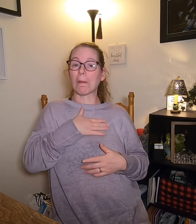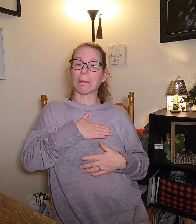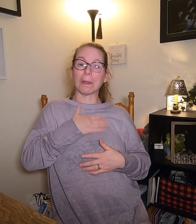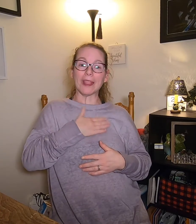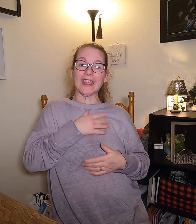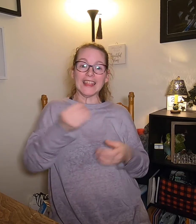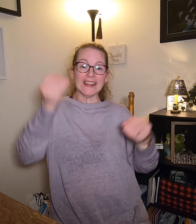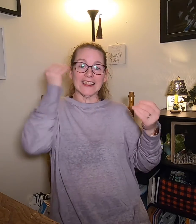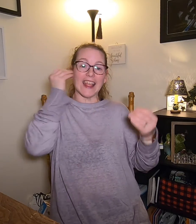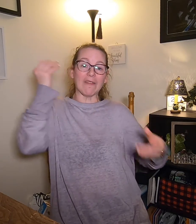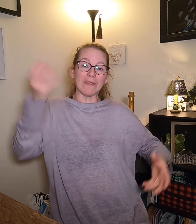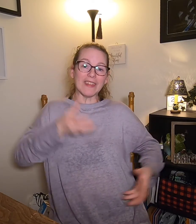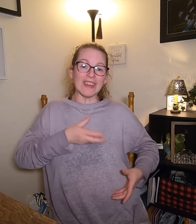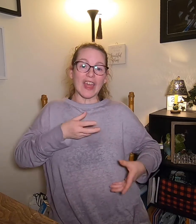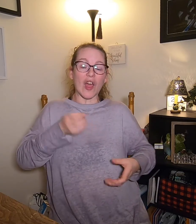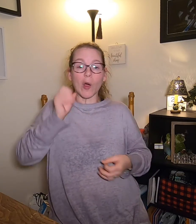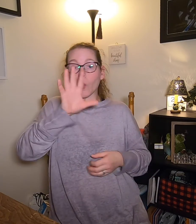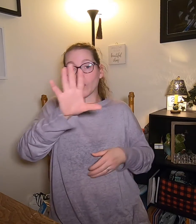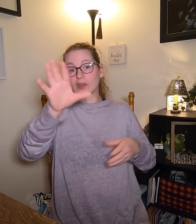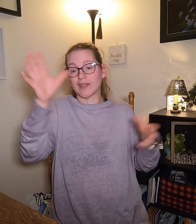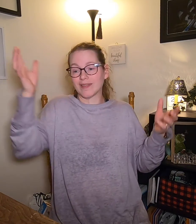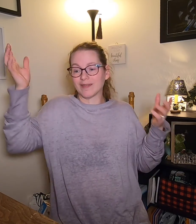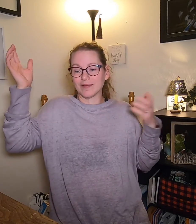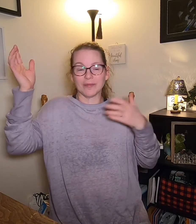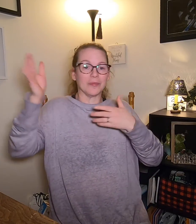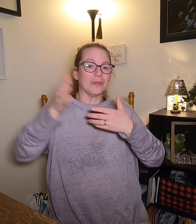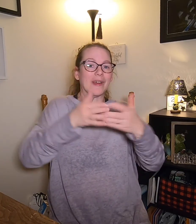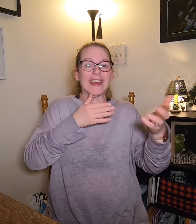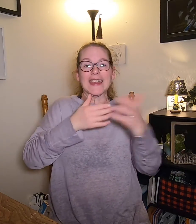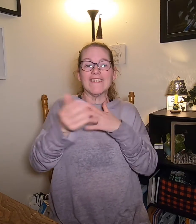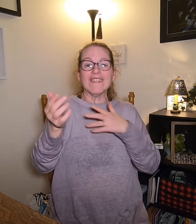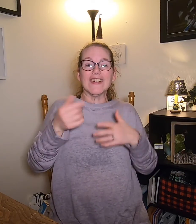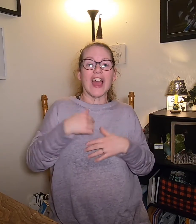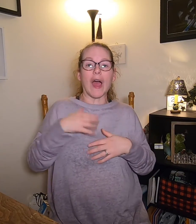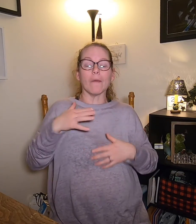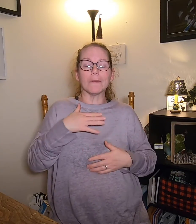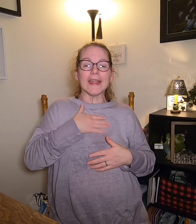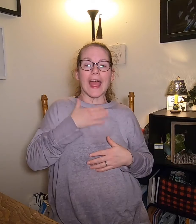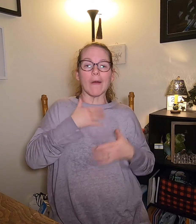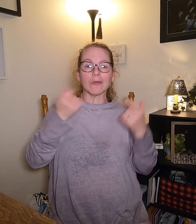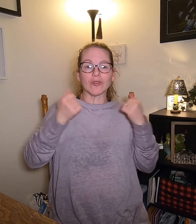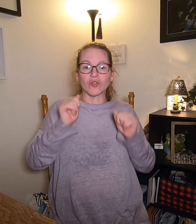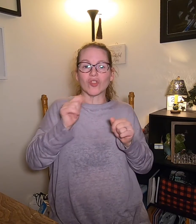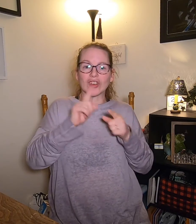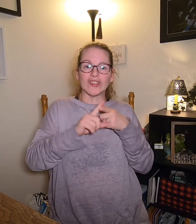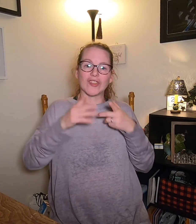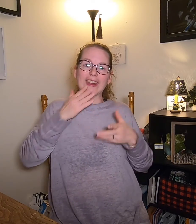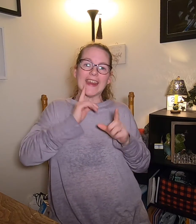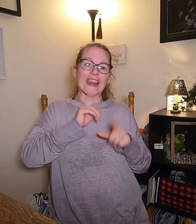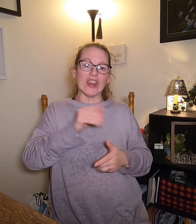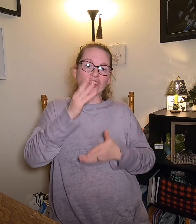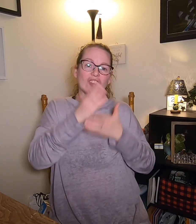Please let me know I will be happy to try to answer